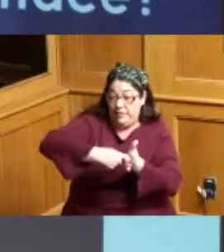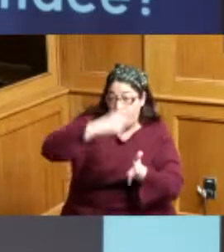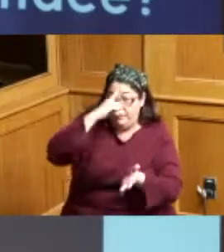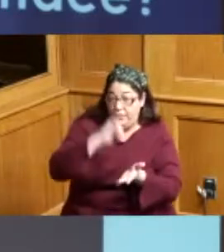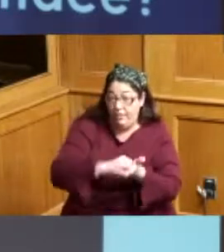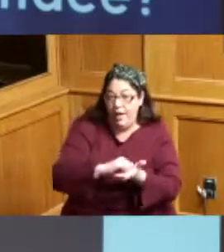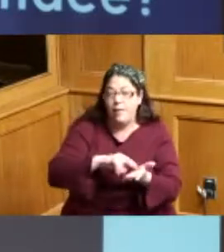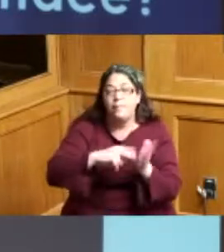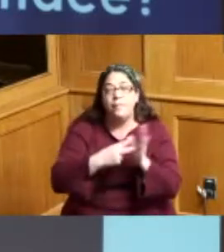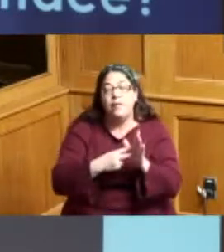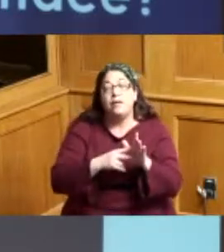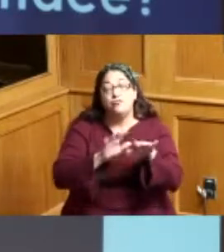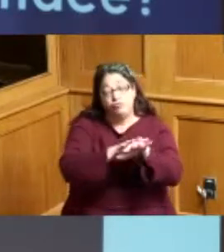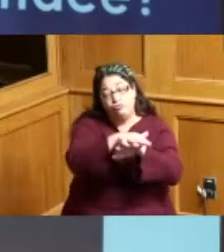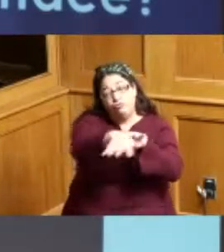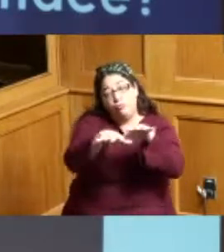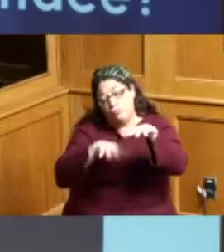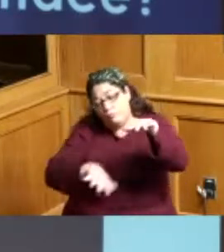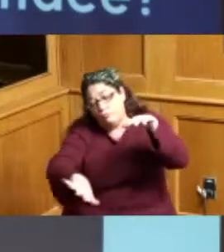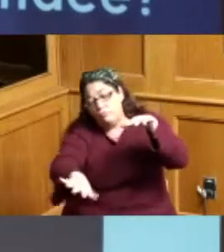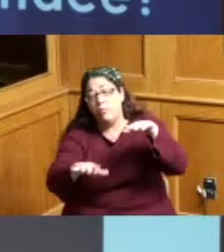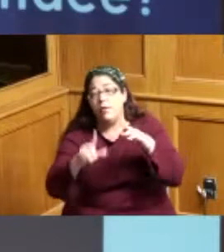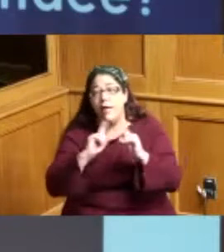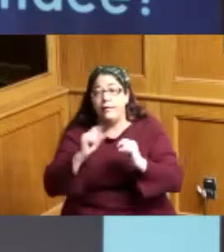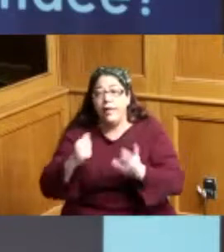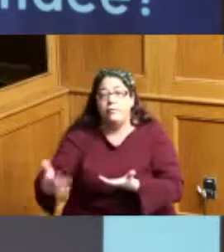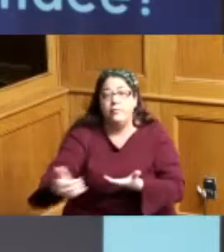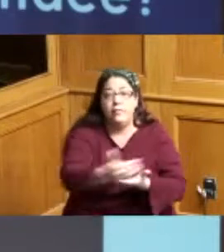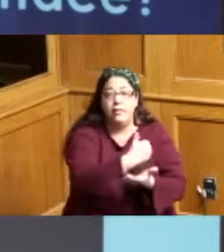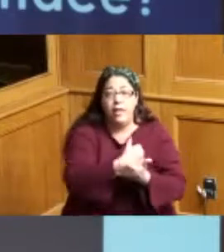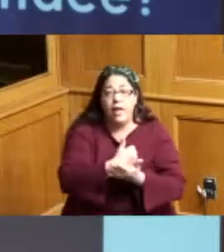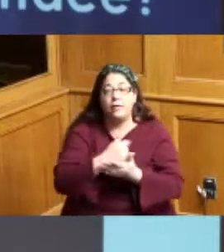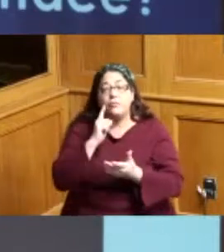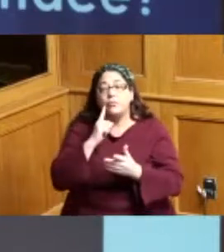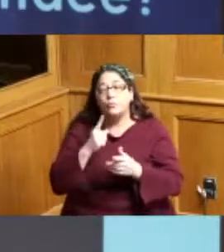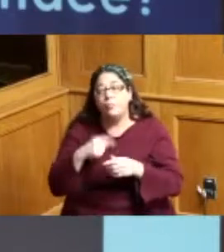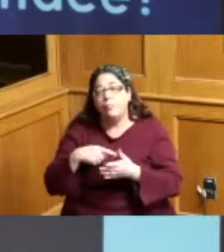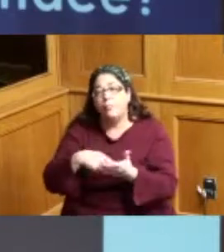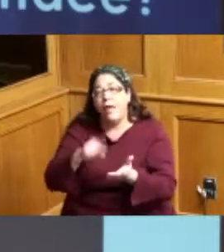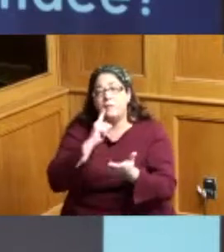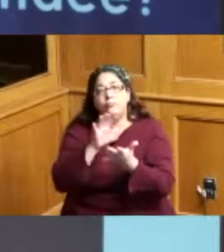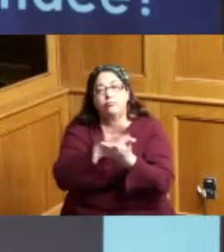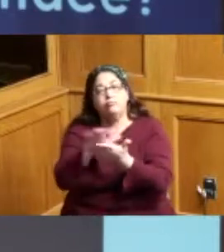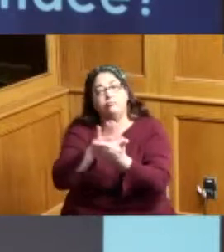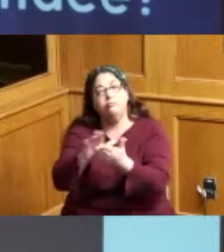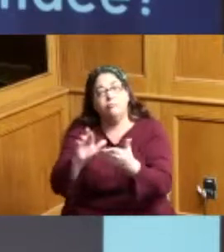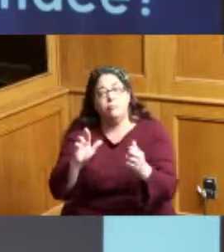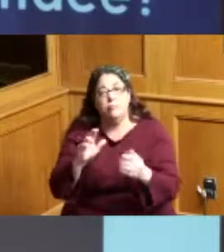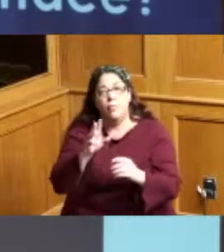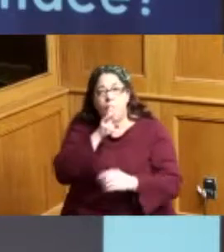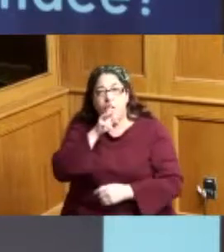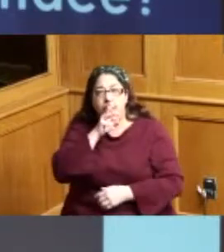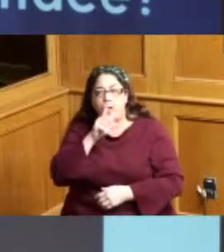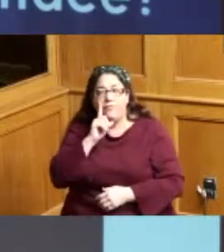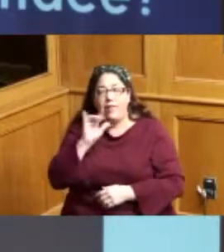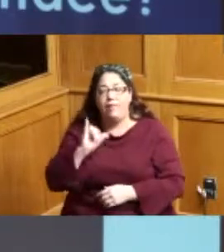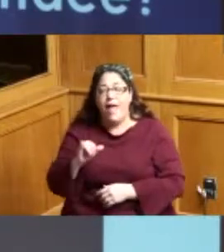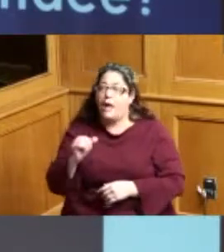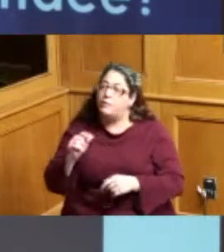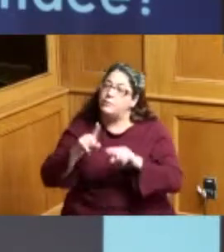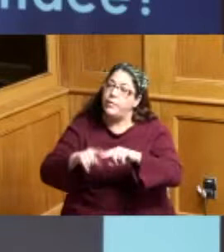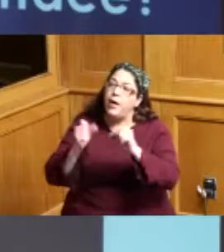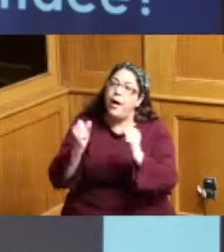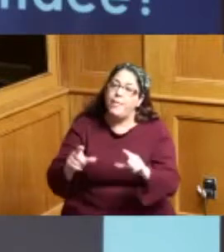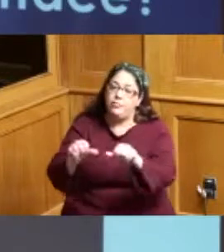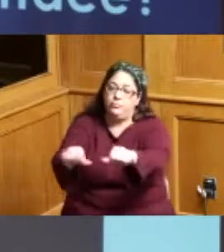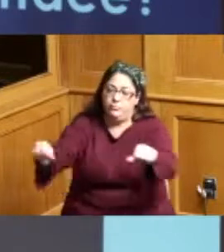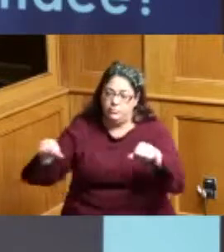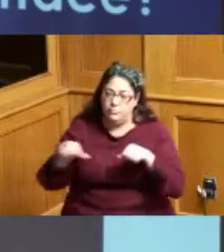collection of fees for the MSD delivery of service based on the impervious surfaceness of each parcel